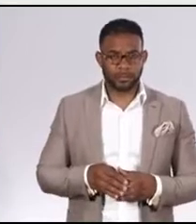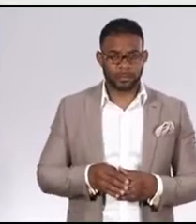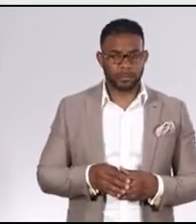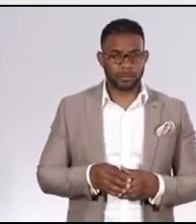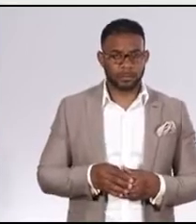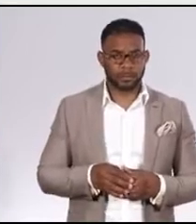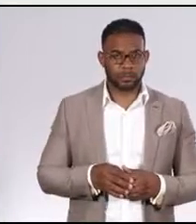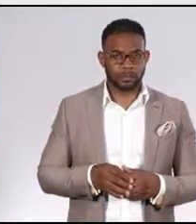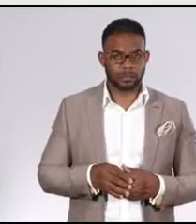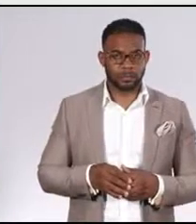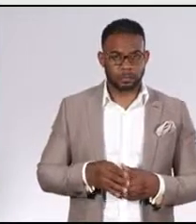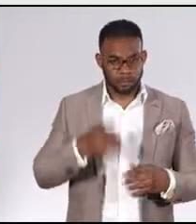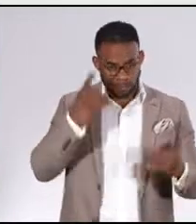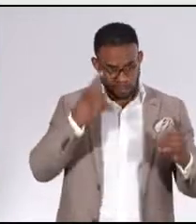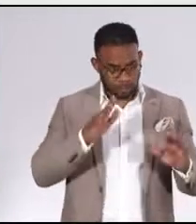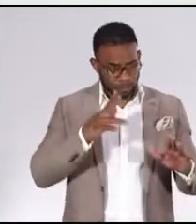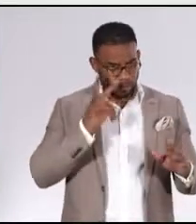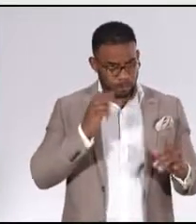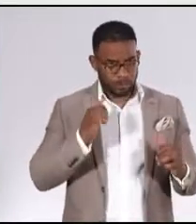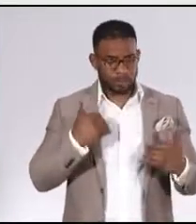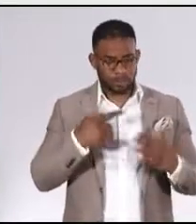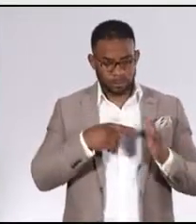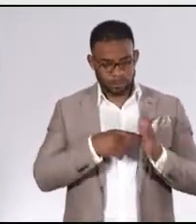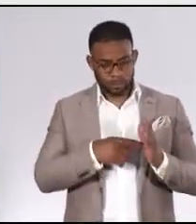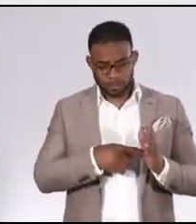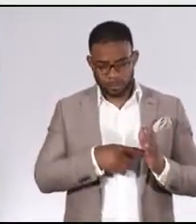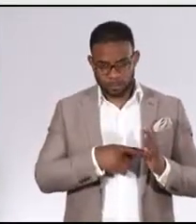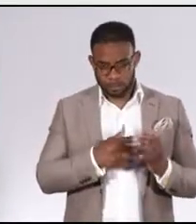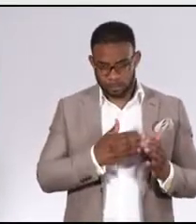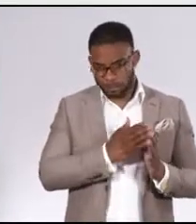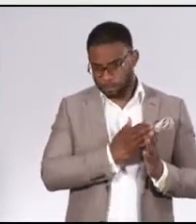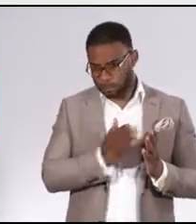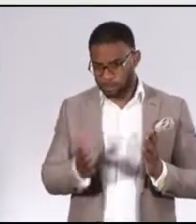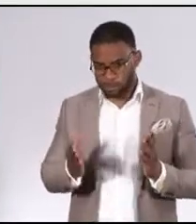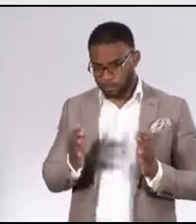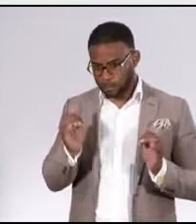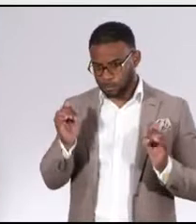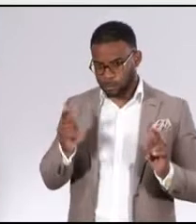But great to see that we do have representation today, across um, all of these age ranges.